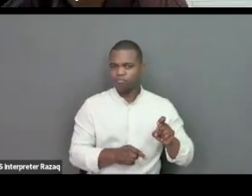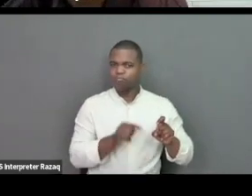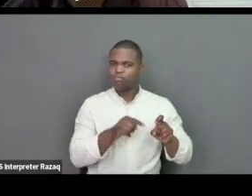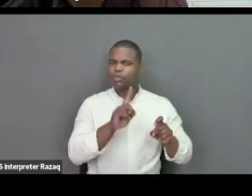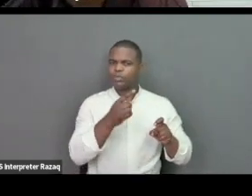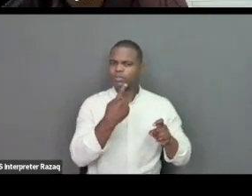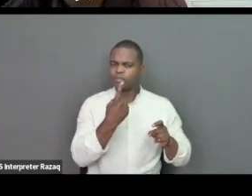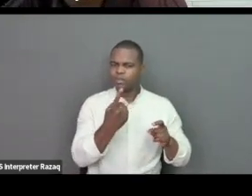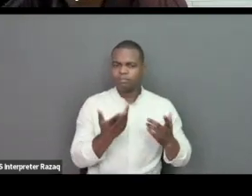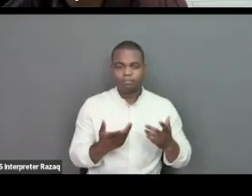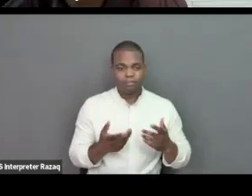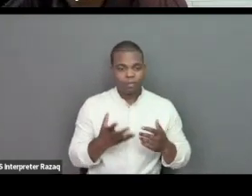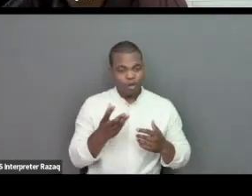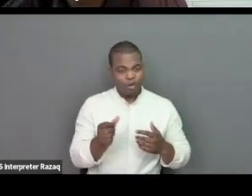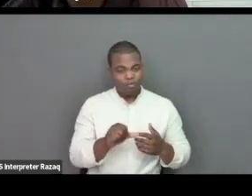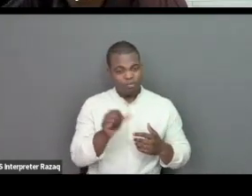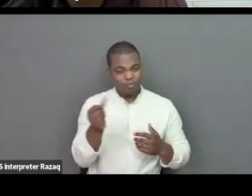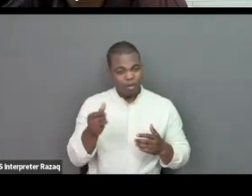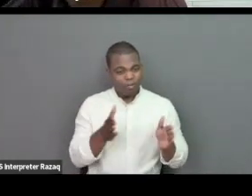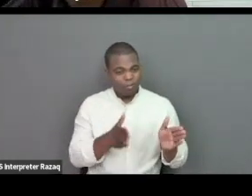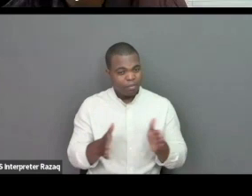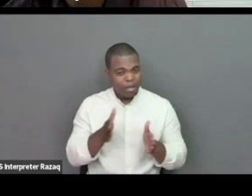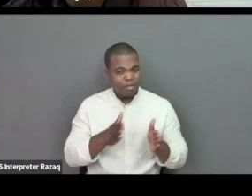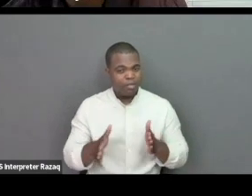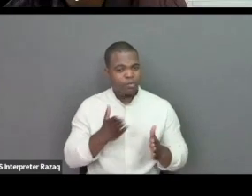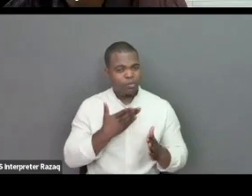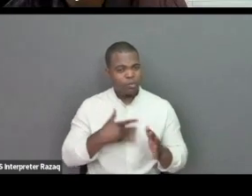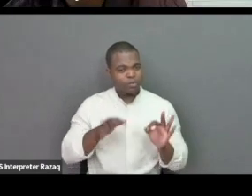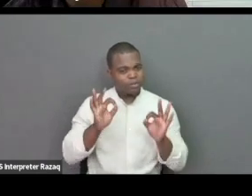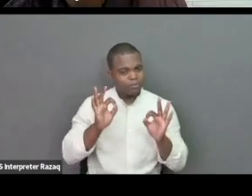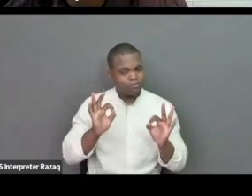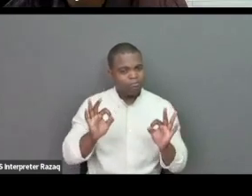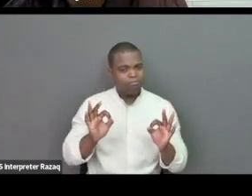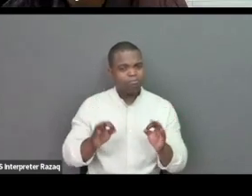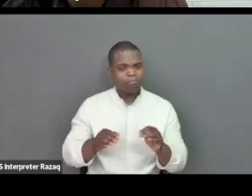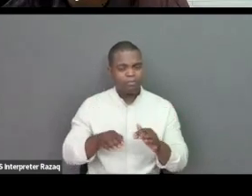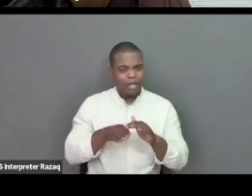option overall, and if you have any data in the research on how much this